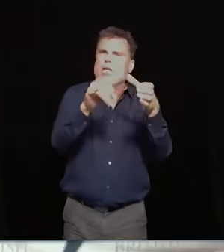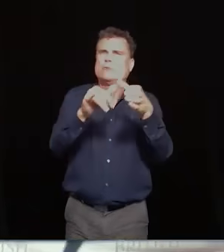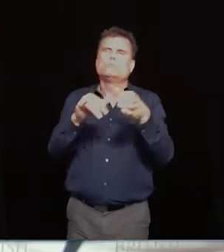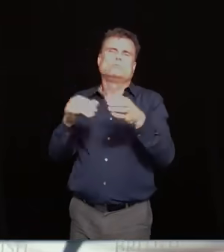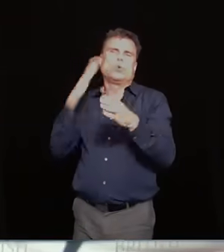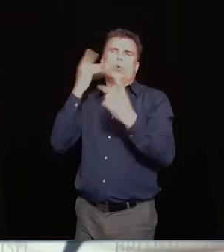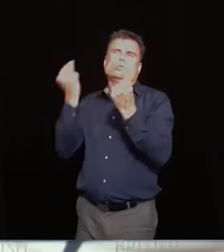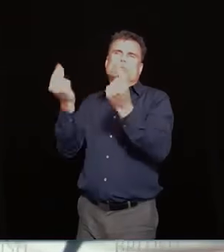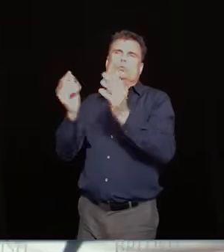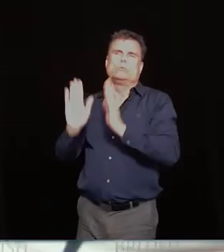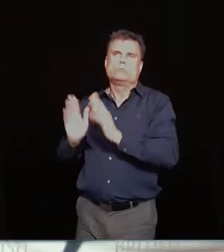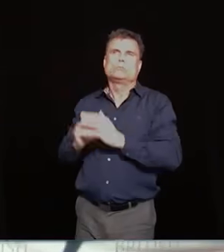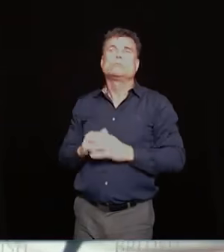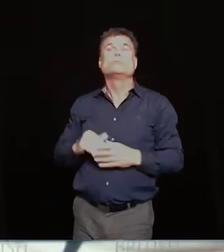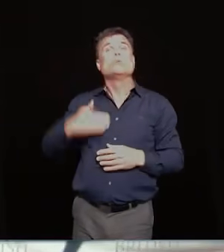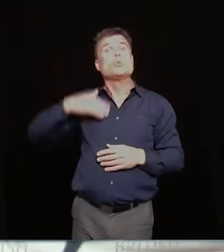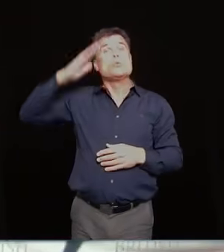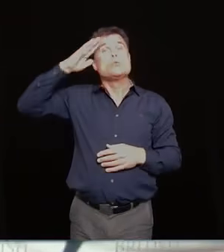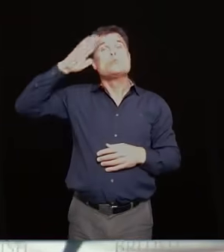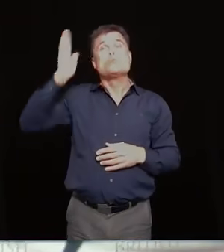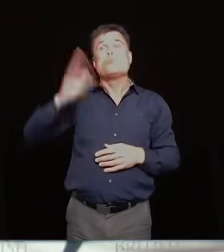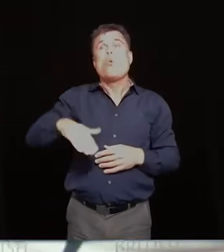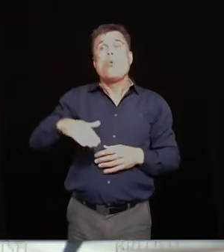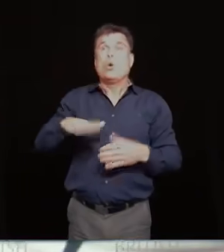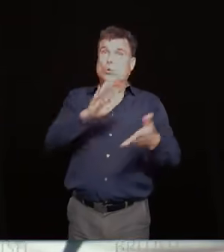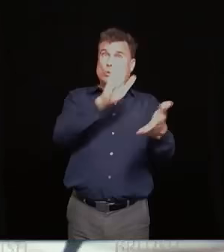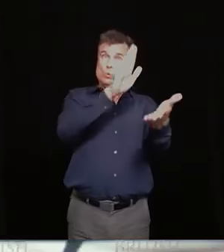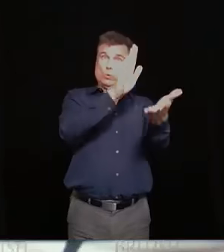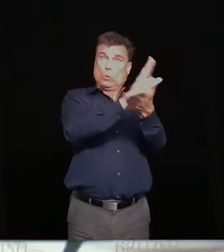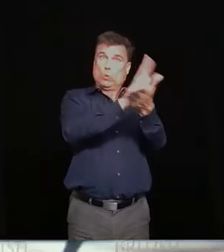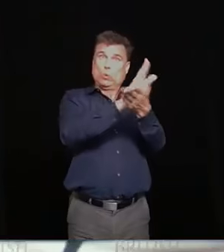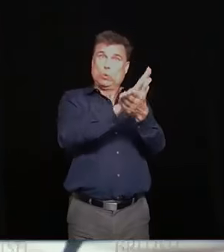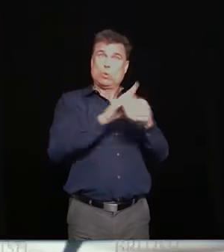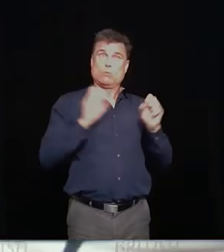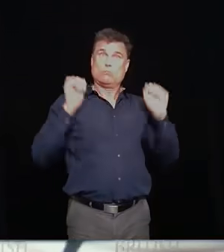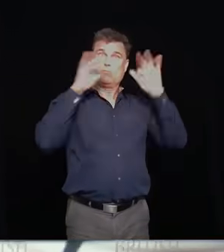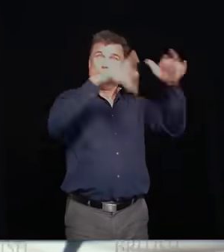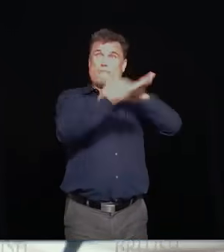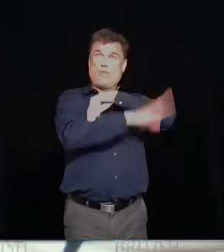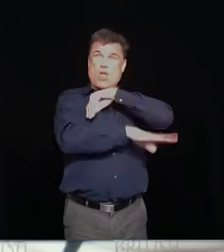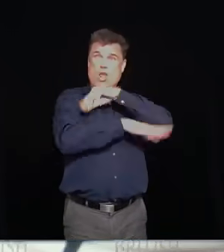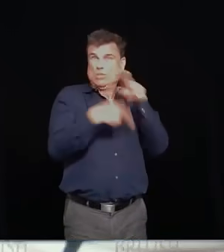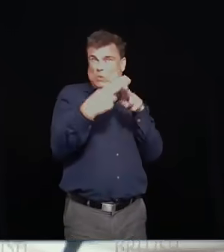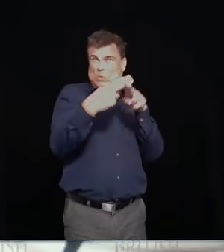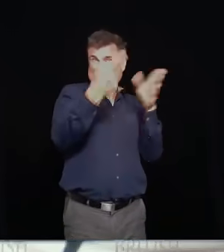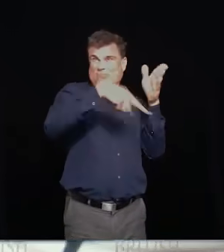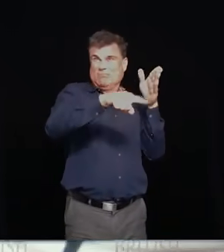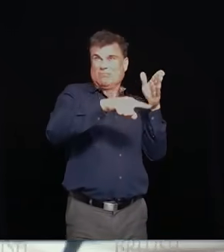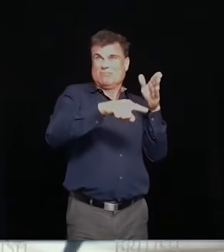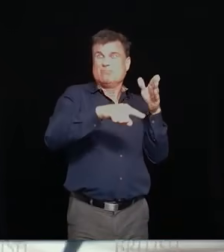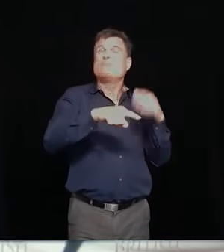So what does this data tell us? It tells us that for the most part in recent